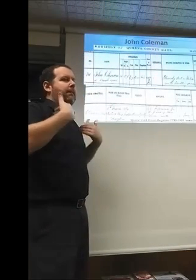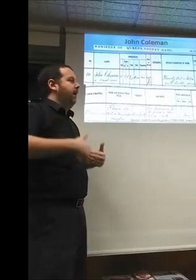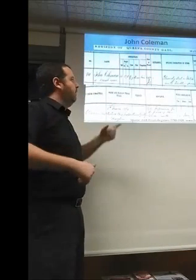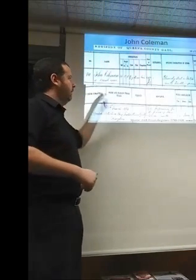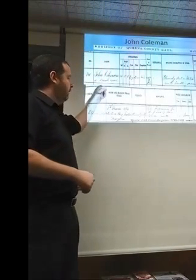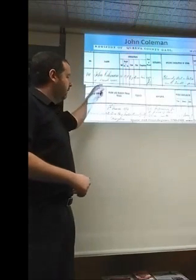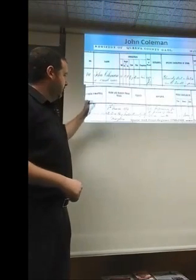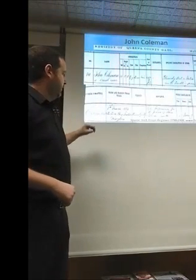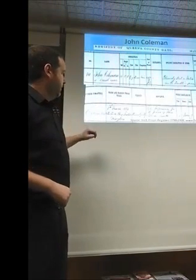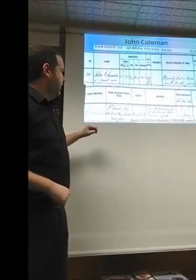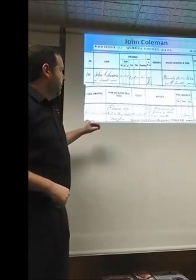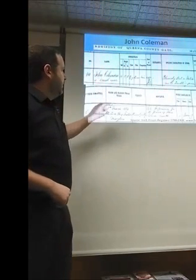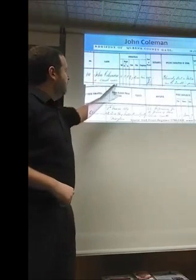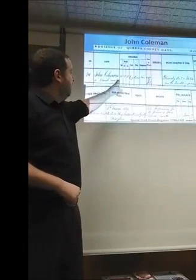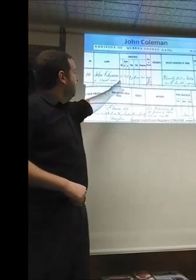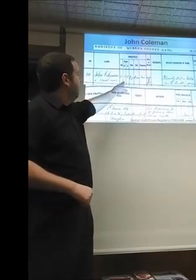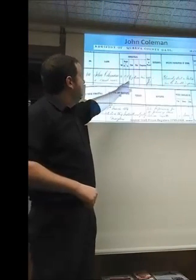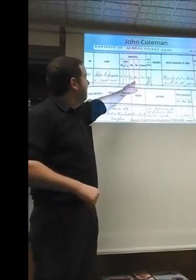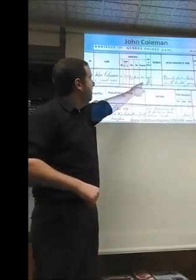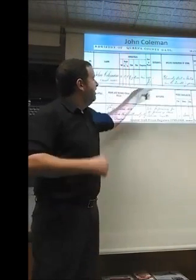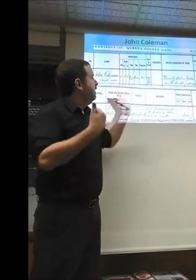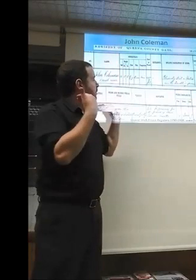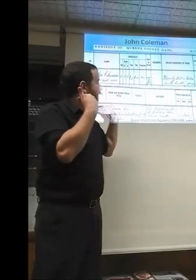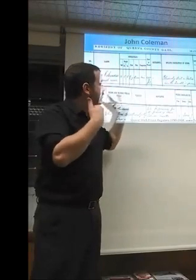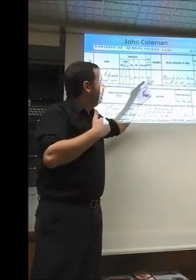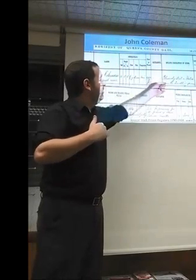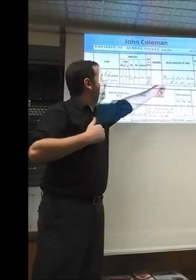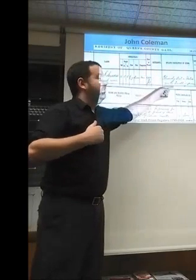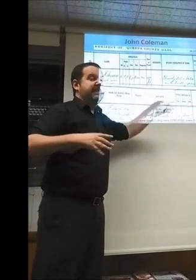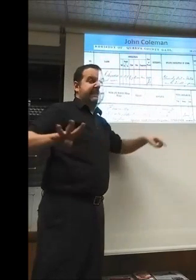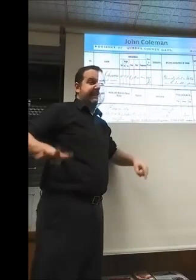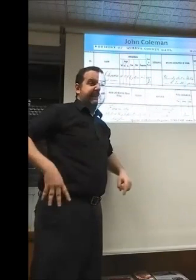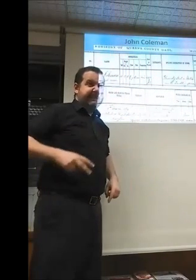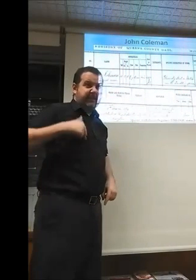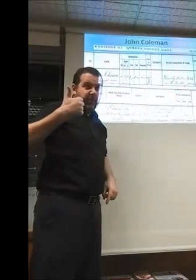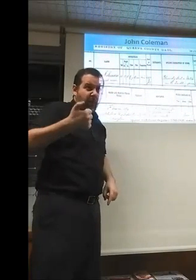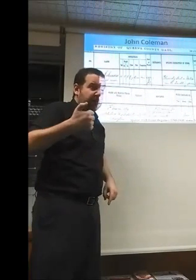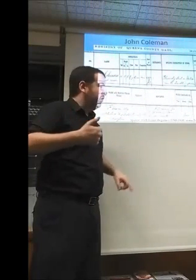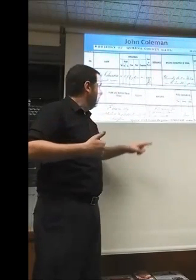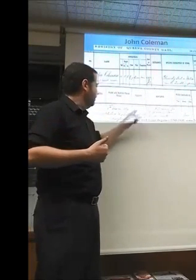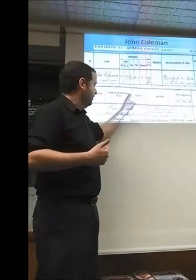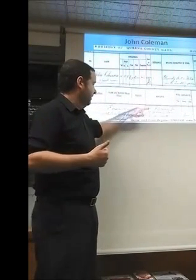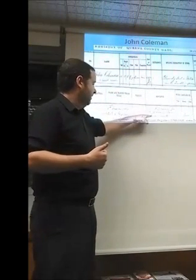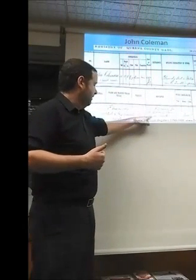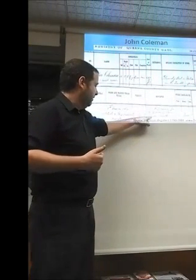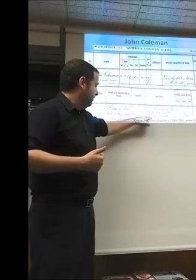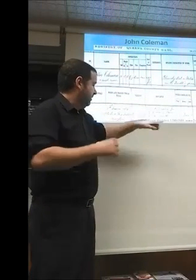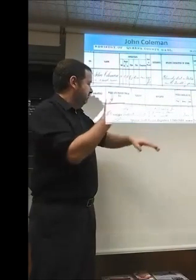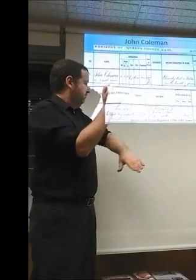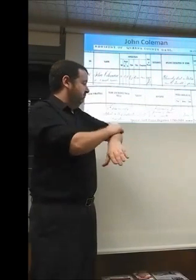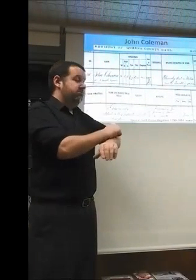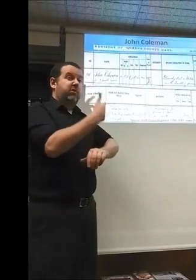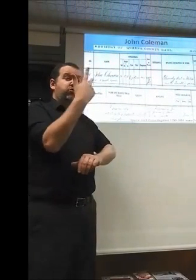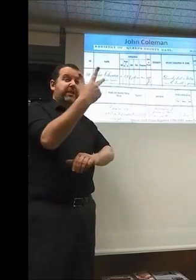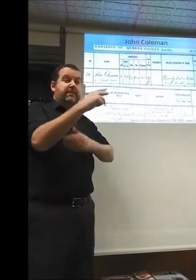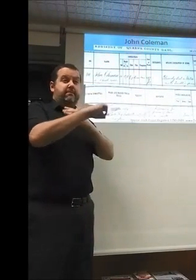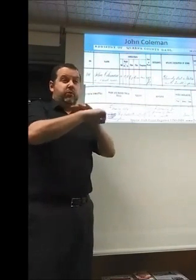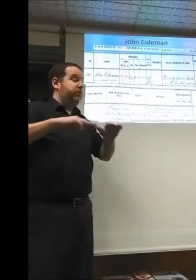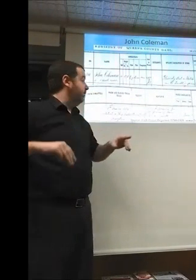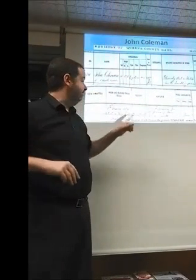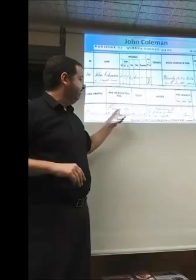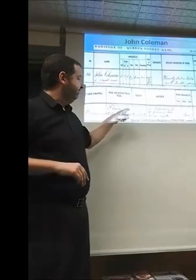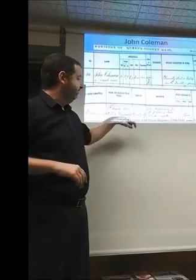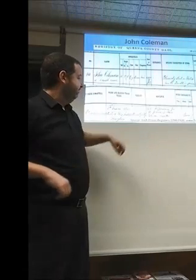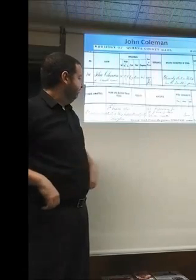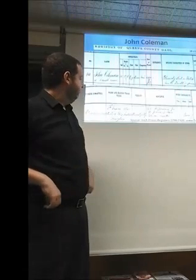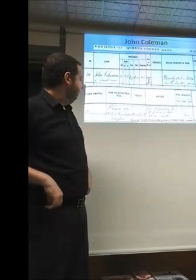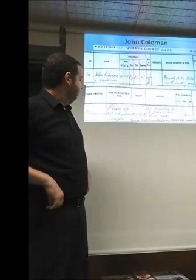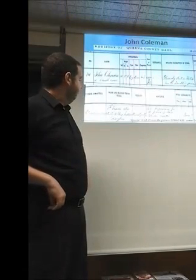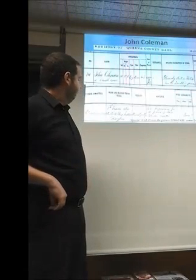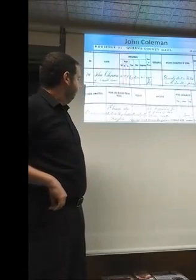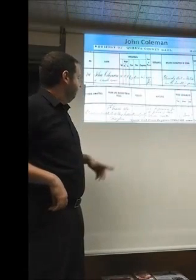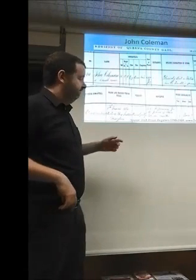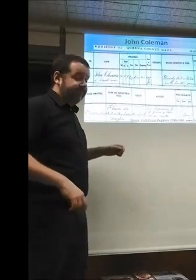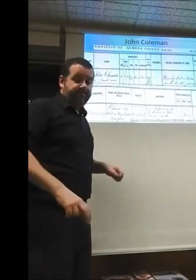going to look at what offences they were accused of.